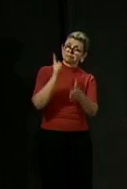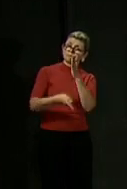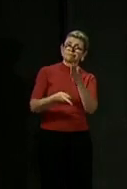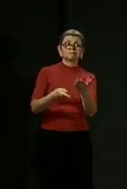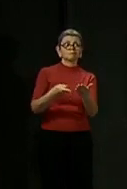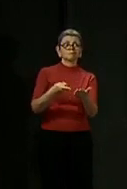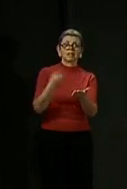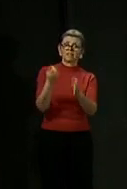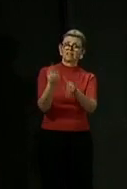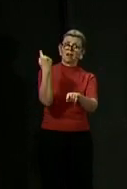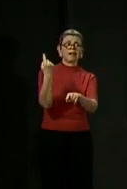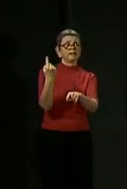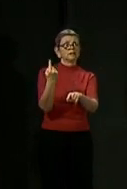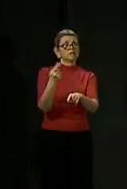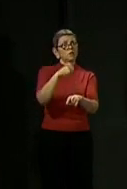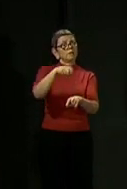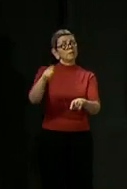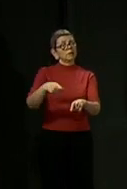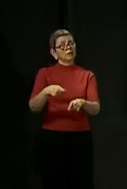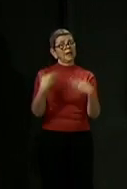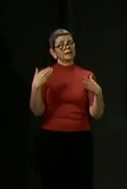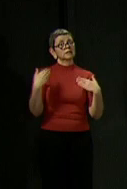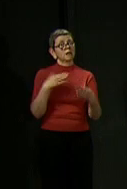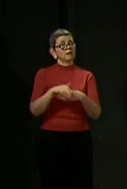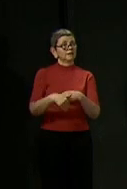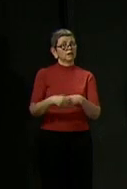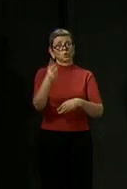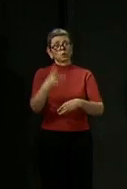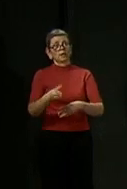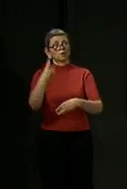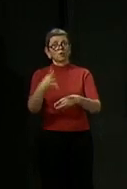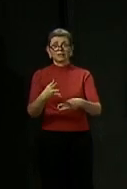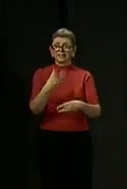Because I am not sure you can even do that in law can you? Because the legislation does